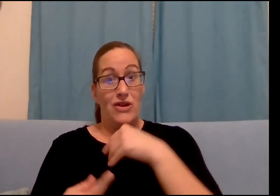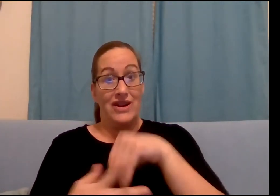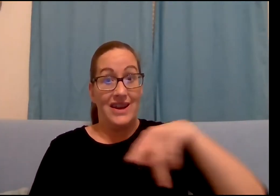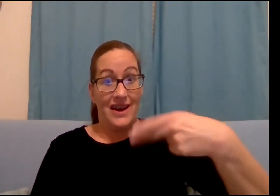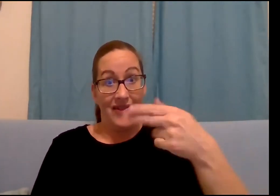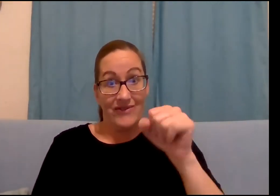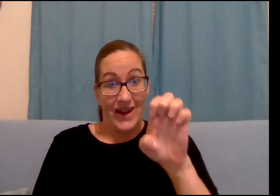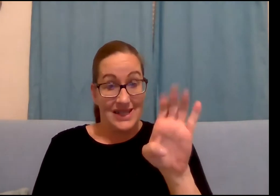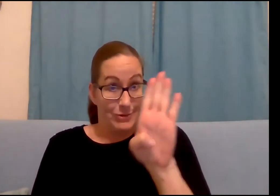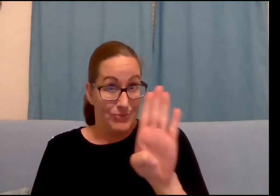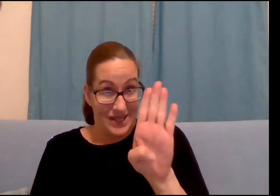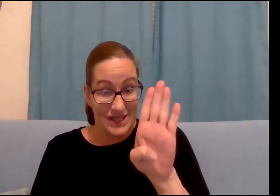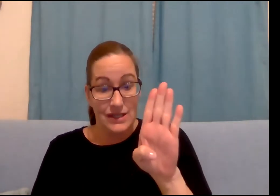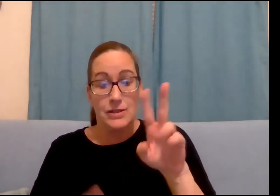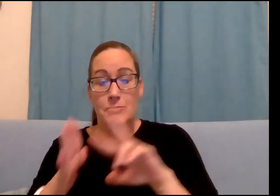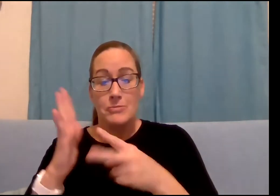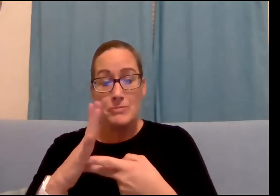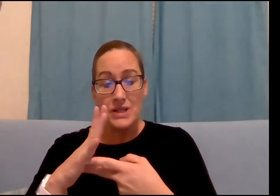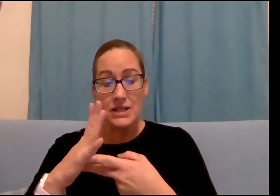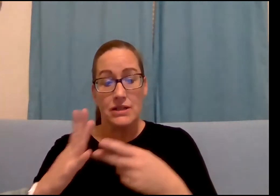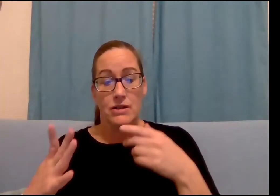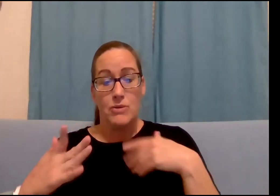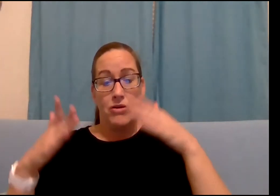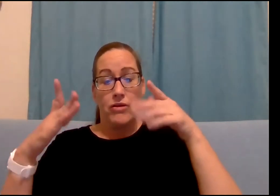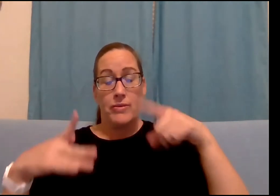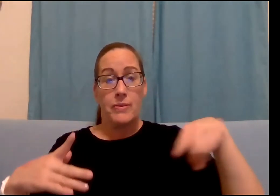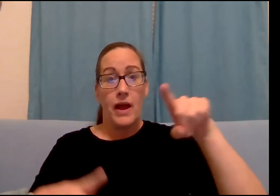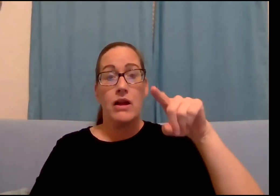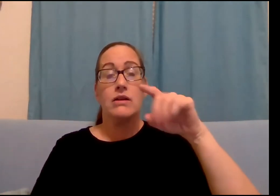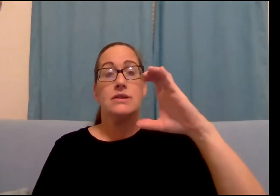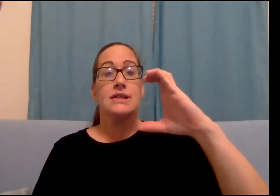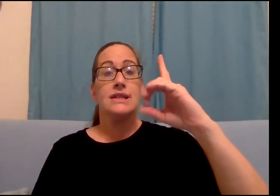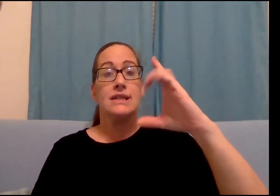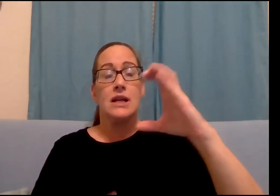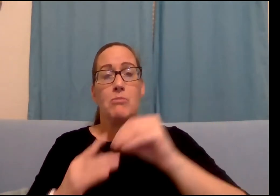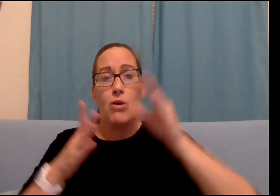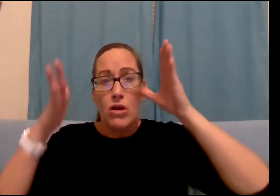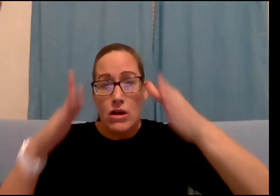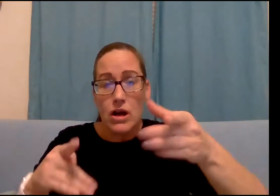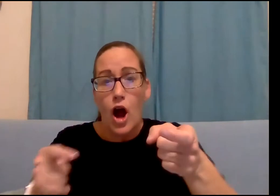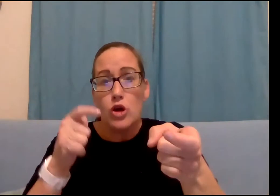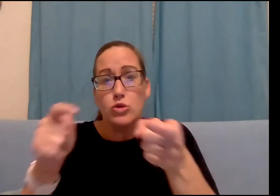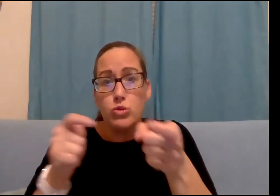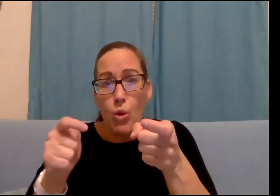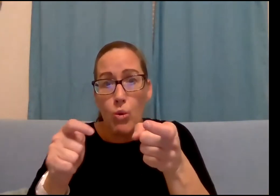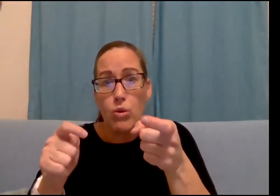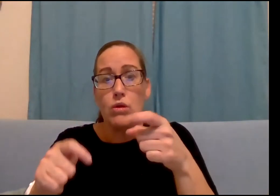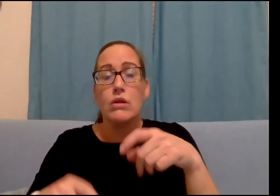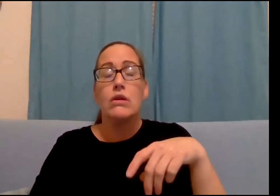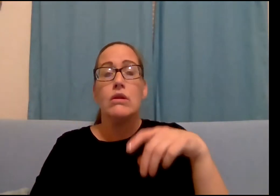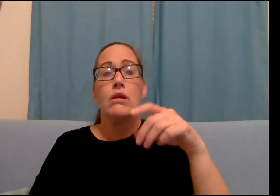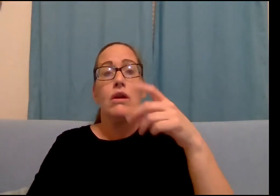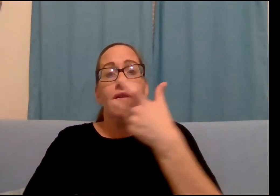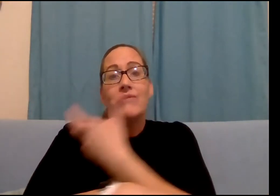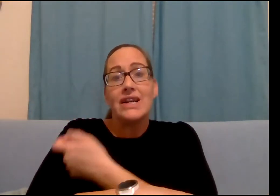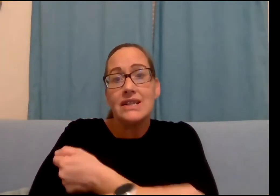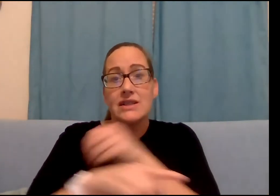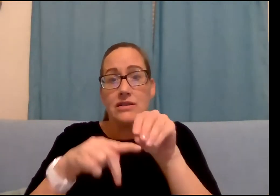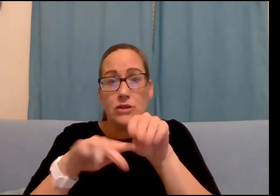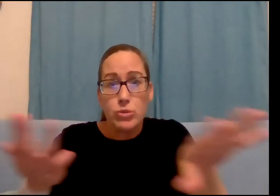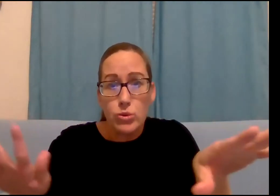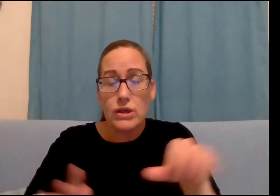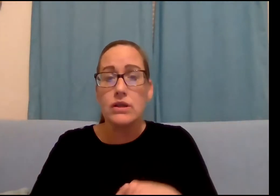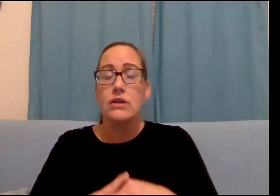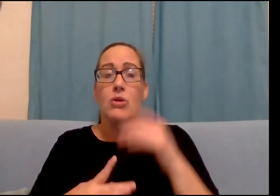Now, we are in Phase 1B which means the CDC is focused on controlling the distribution of vaccines.